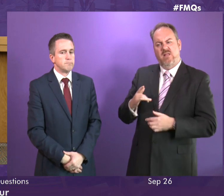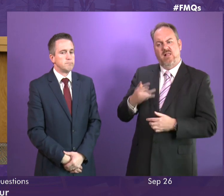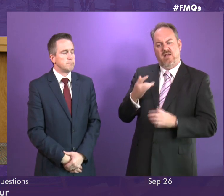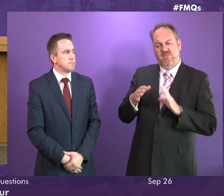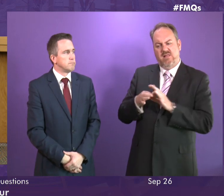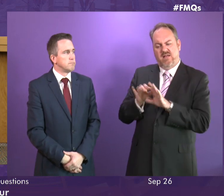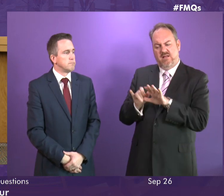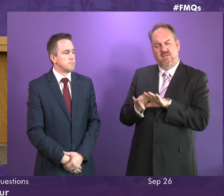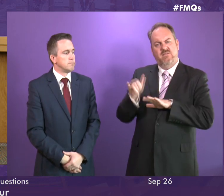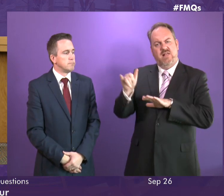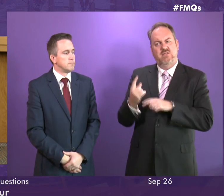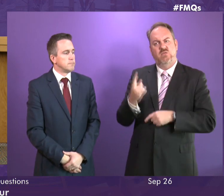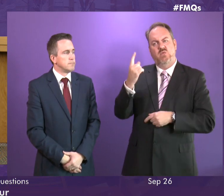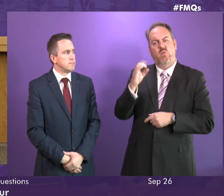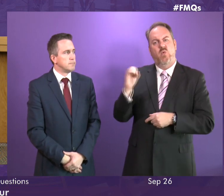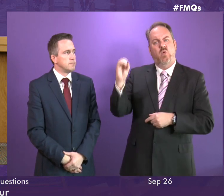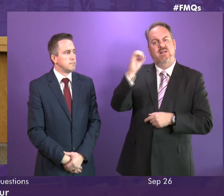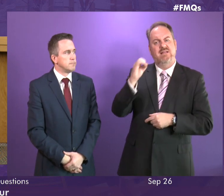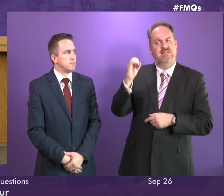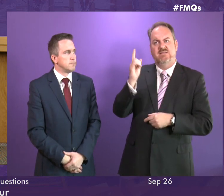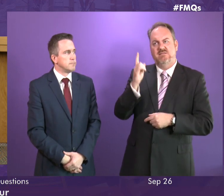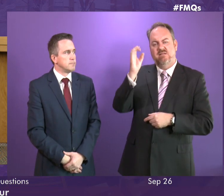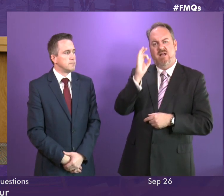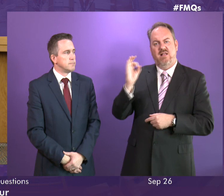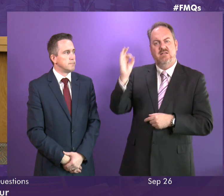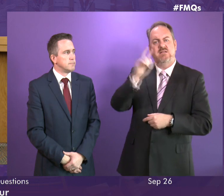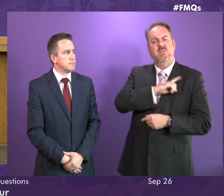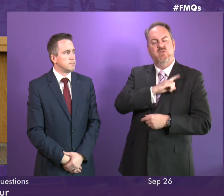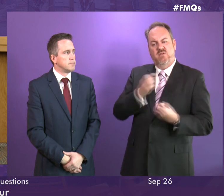flights serving Orkney and communities across the Highlands and islands as a result of industrial